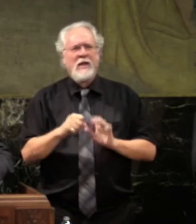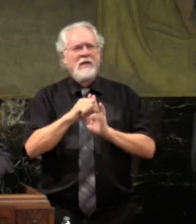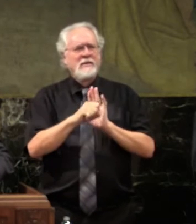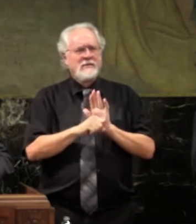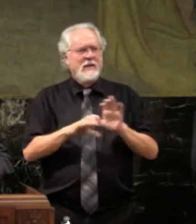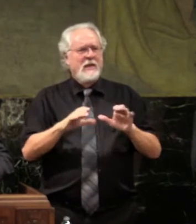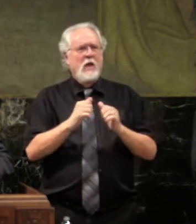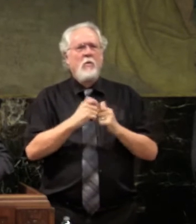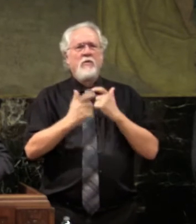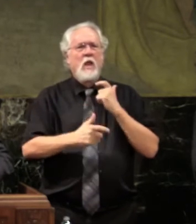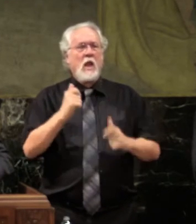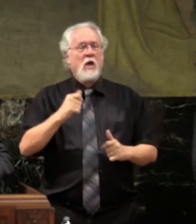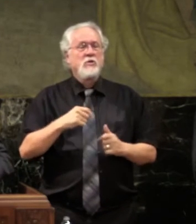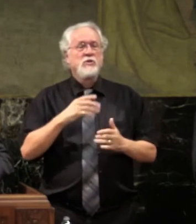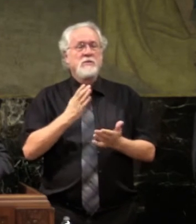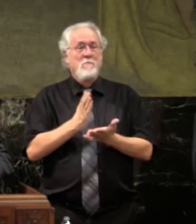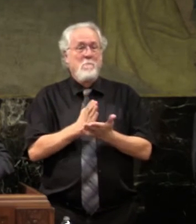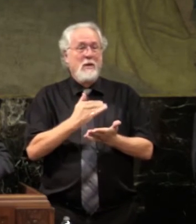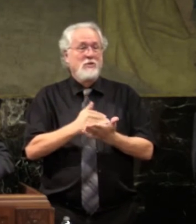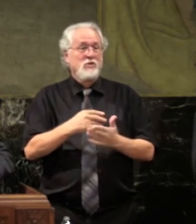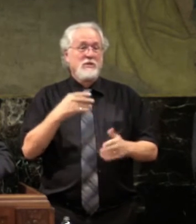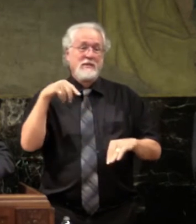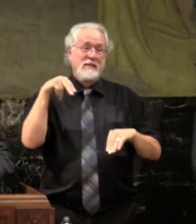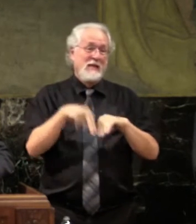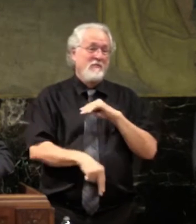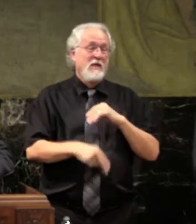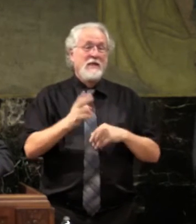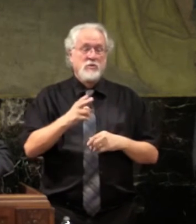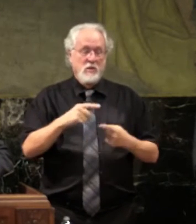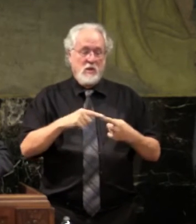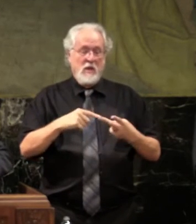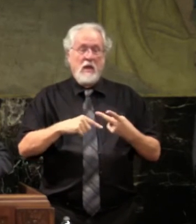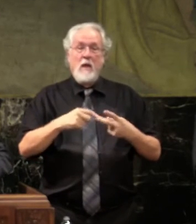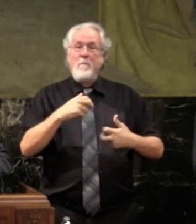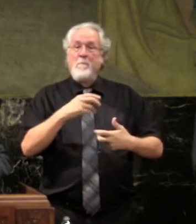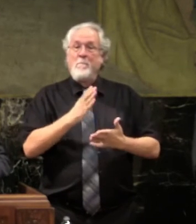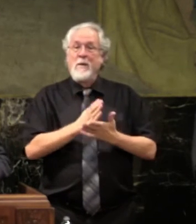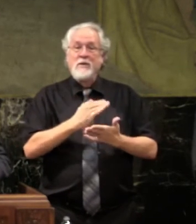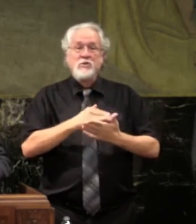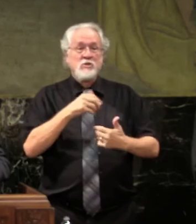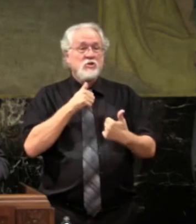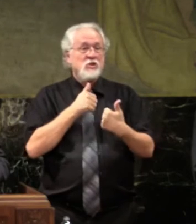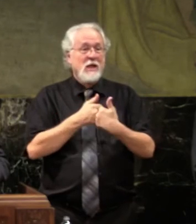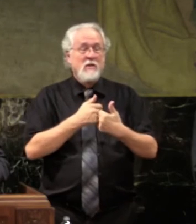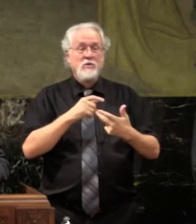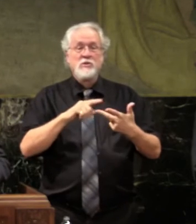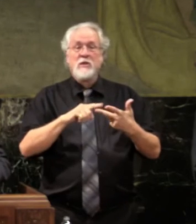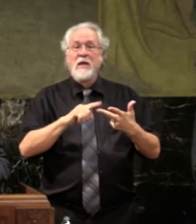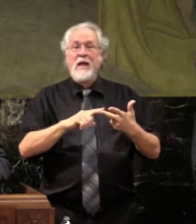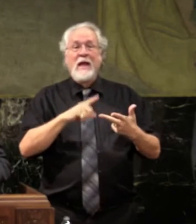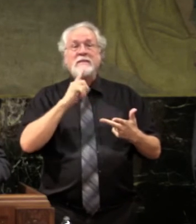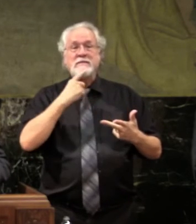largest budget deficit in our history we have ongoing budget challenges and the attendant serious cashflow problems as